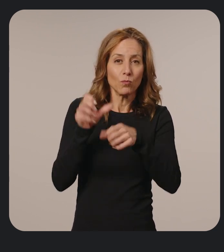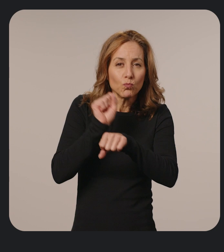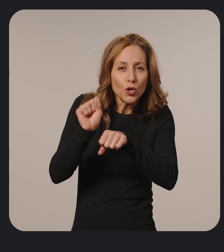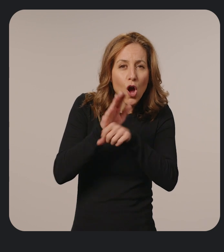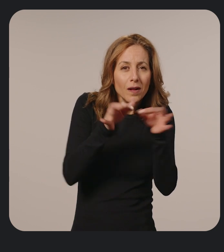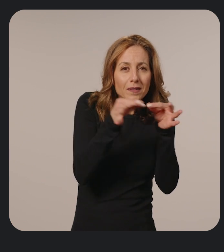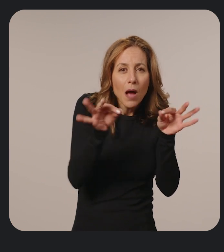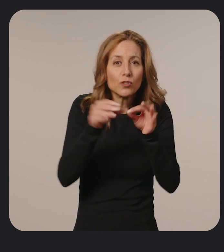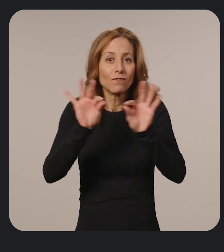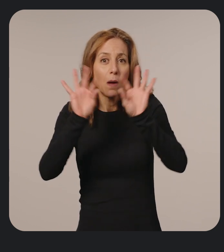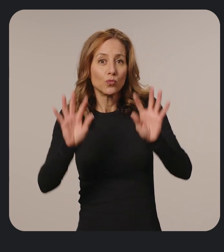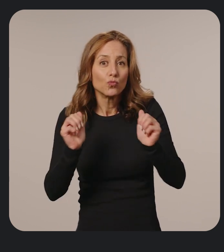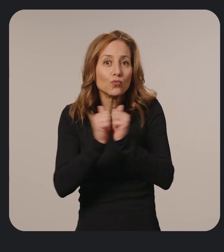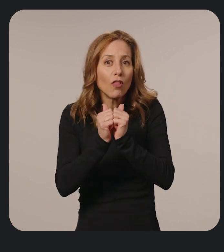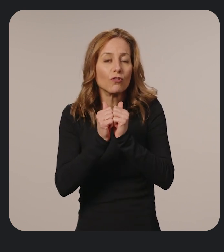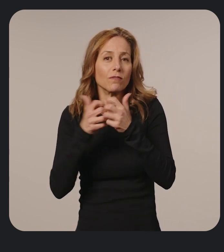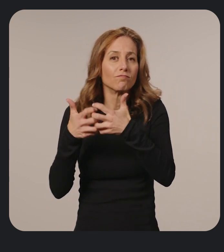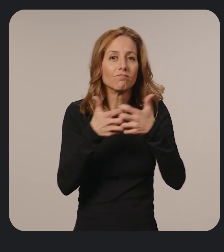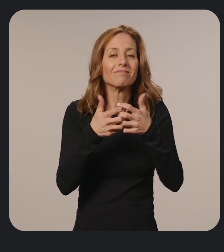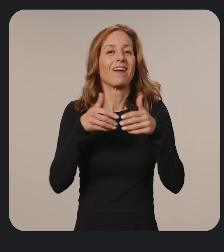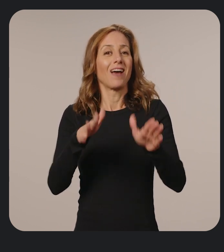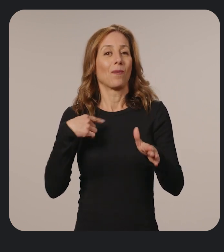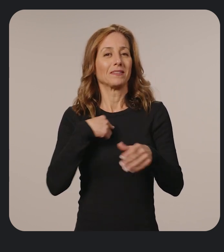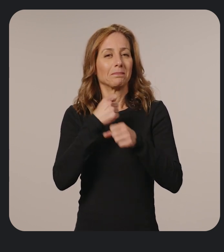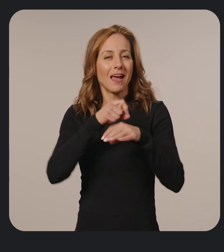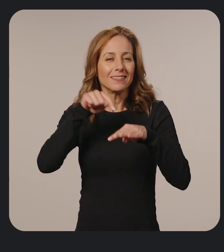Having a single team work on the language and framework together